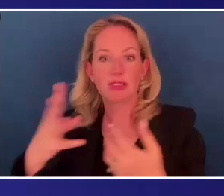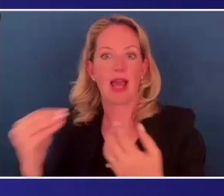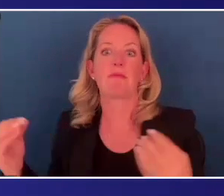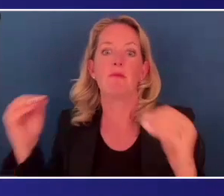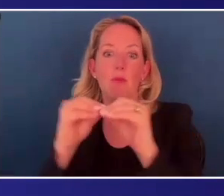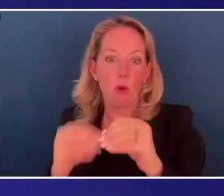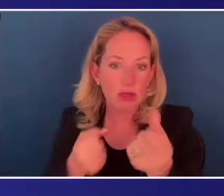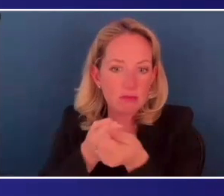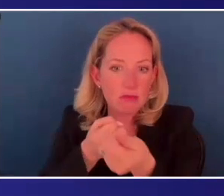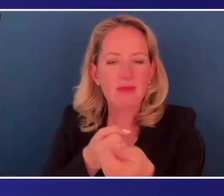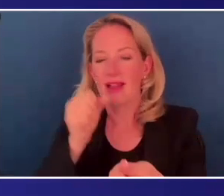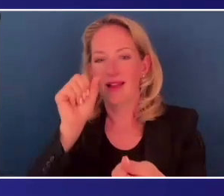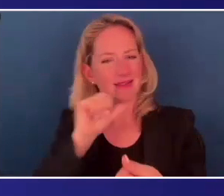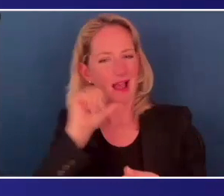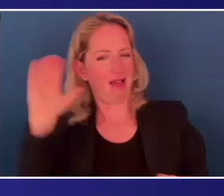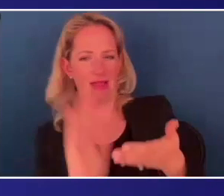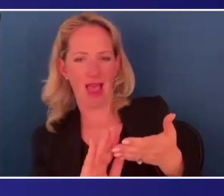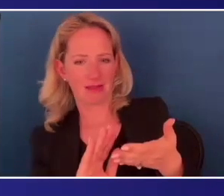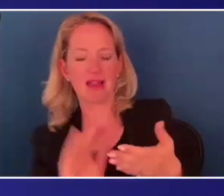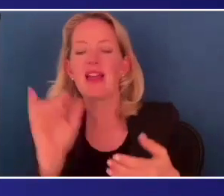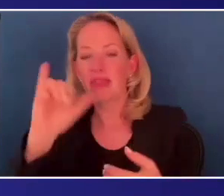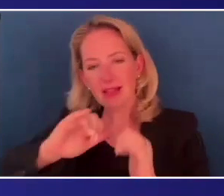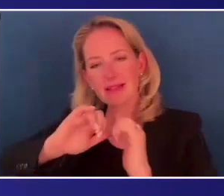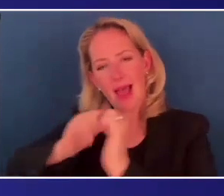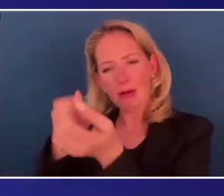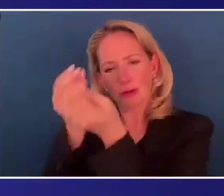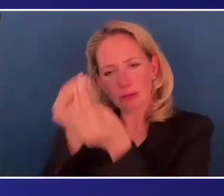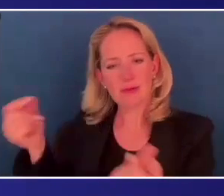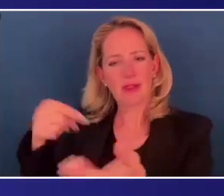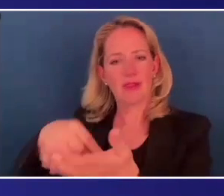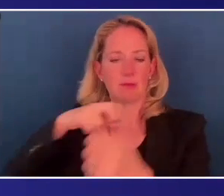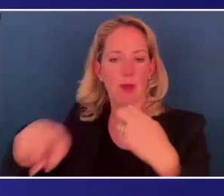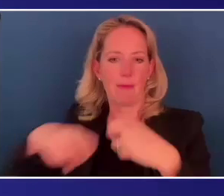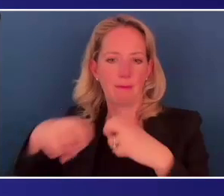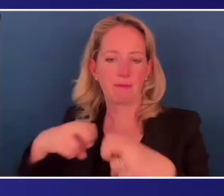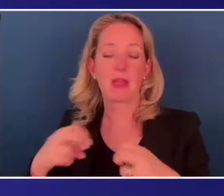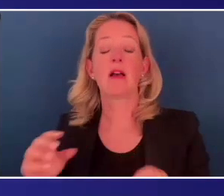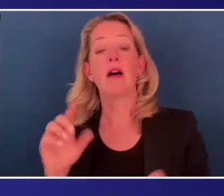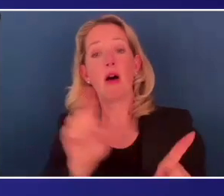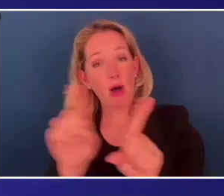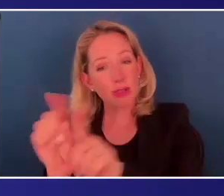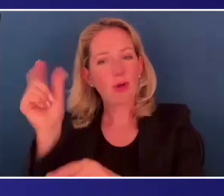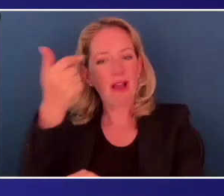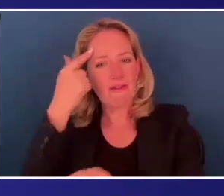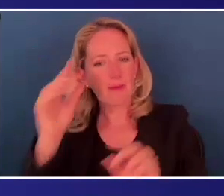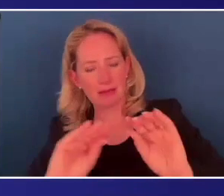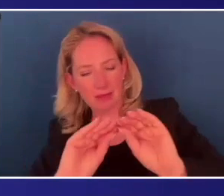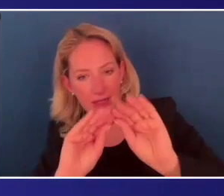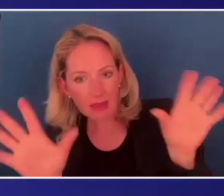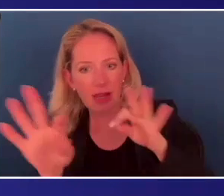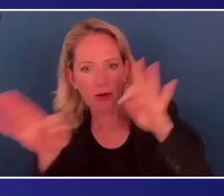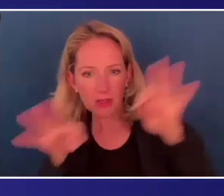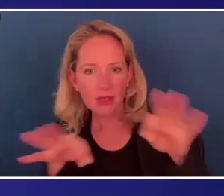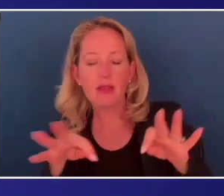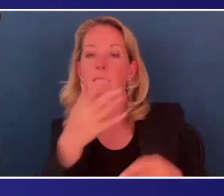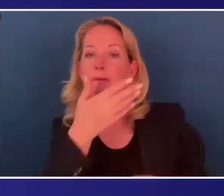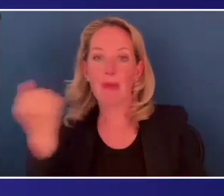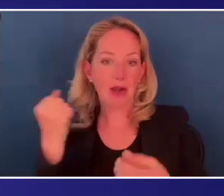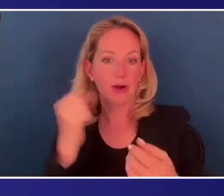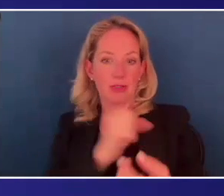Clearer and more consistent guidance from the government than its contractors, including better staffed and better supervised customer support is also the answer.